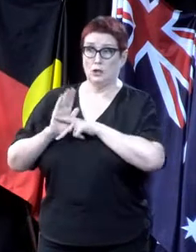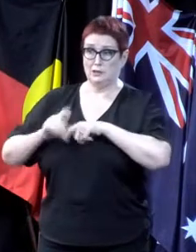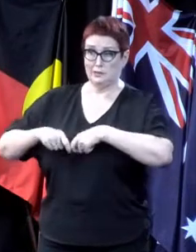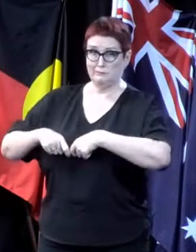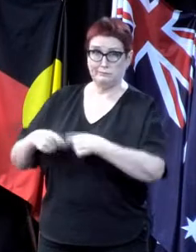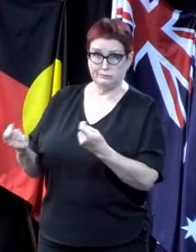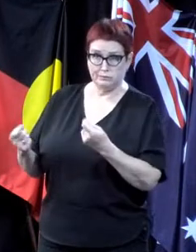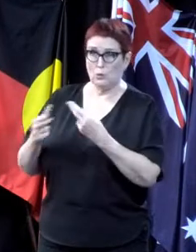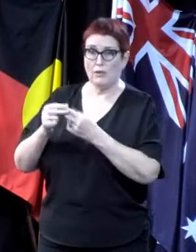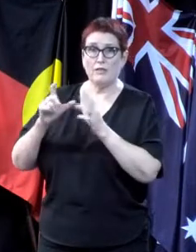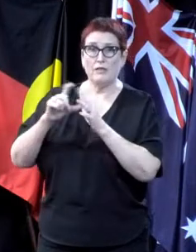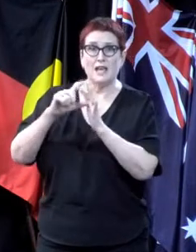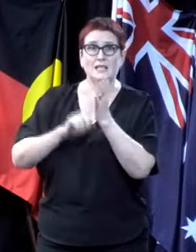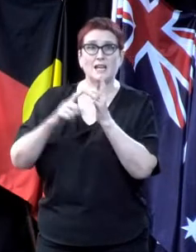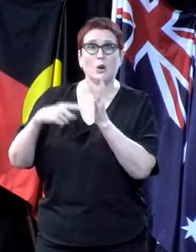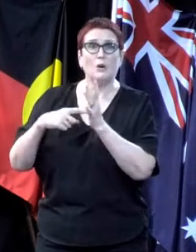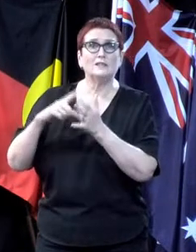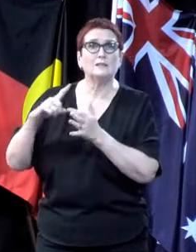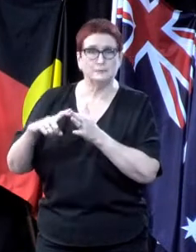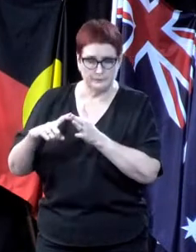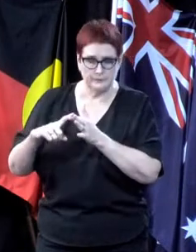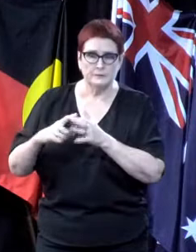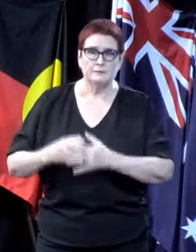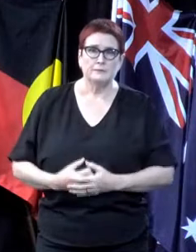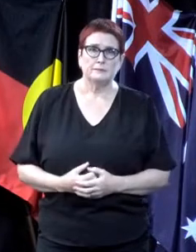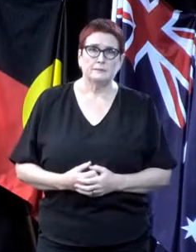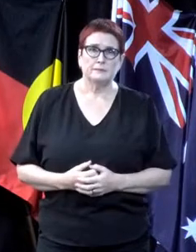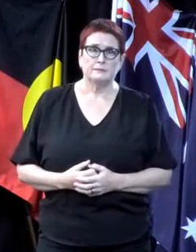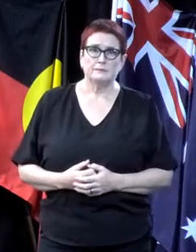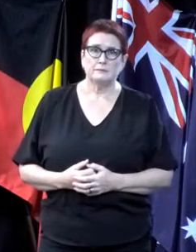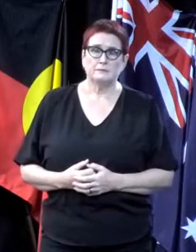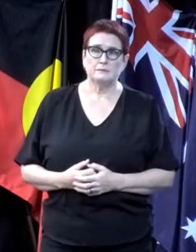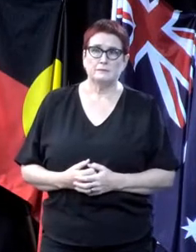The Deloitte was mentioned there, and so, the starting of the reform.